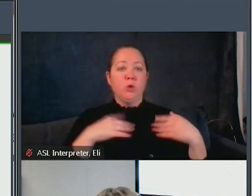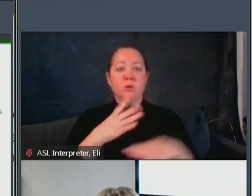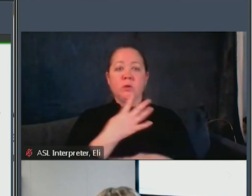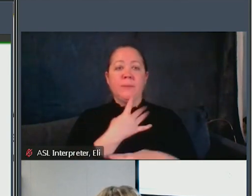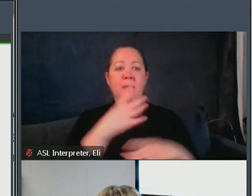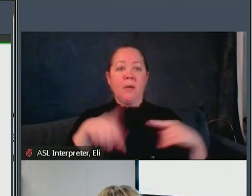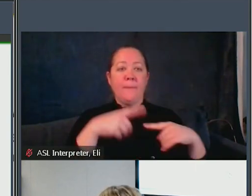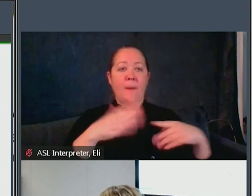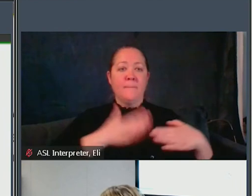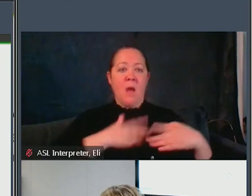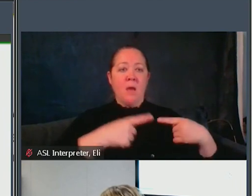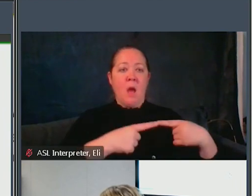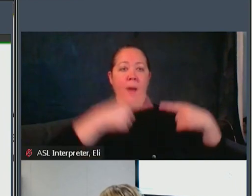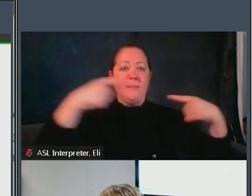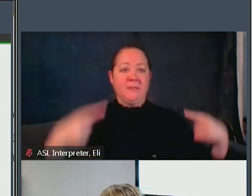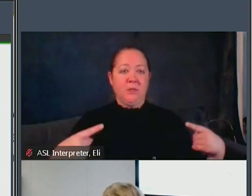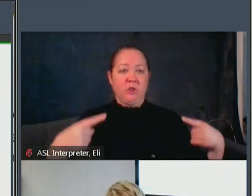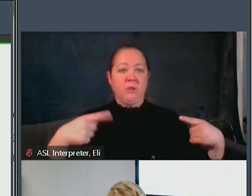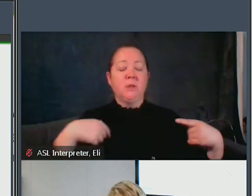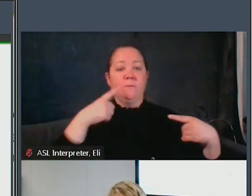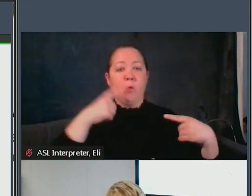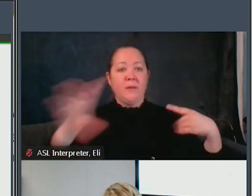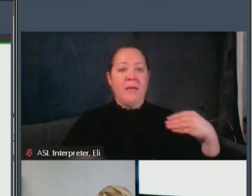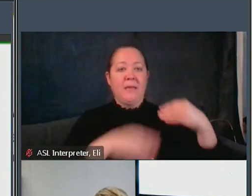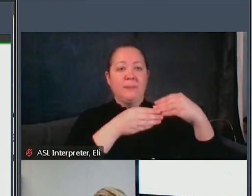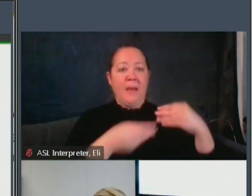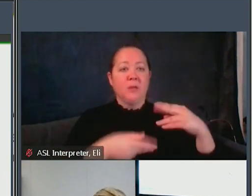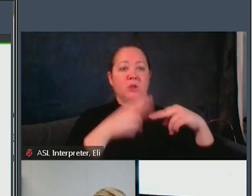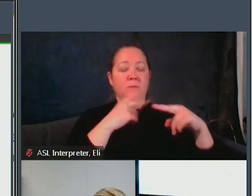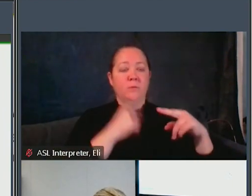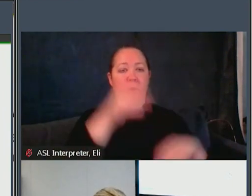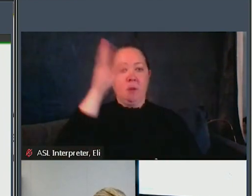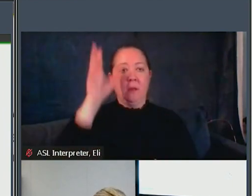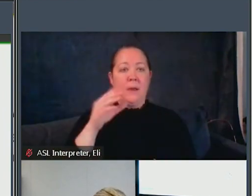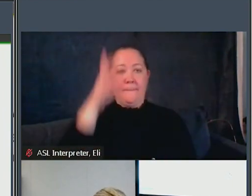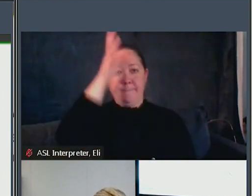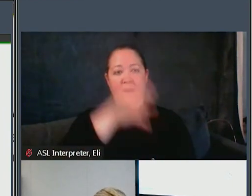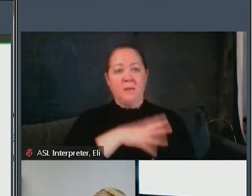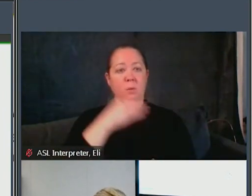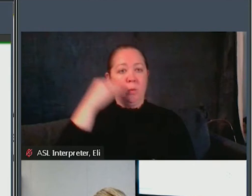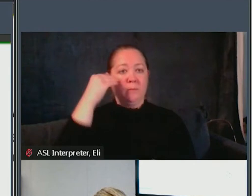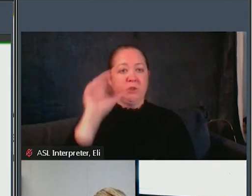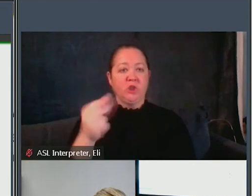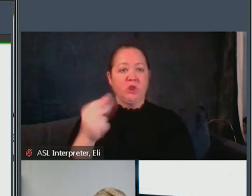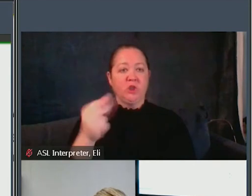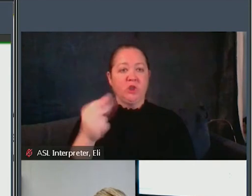to the expansion of the men's shelter on Addison road. My name is Joanne Harrison,